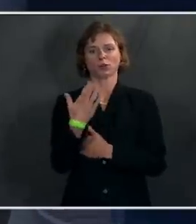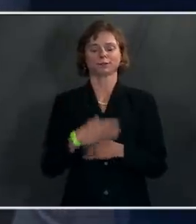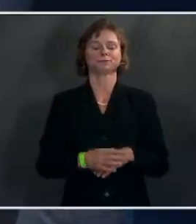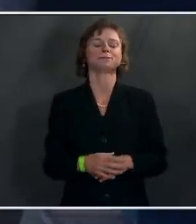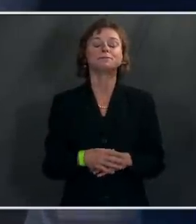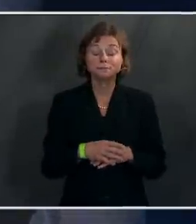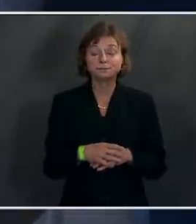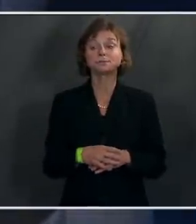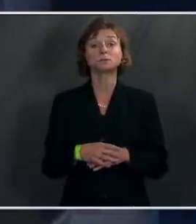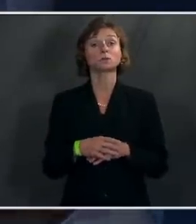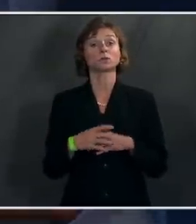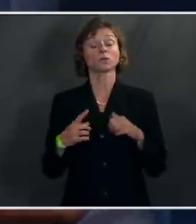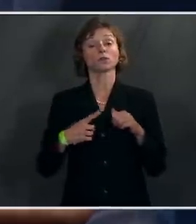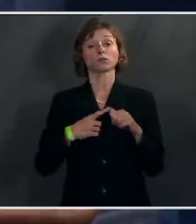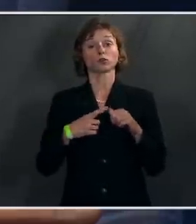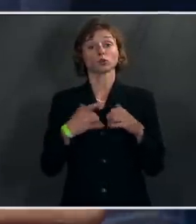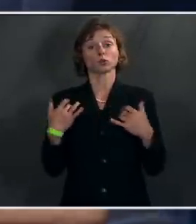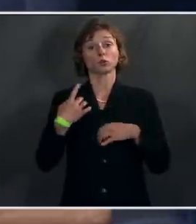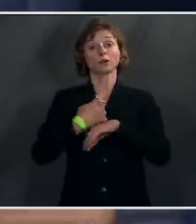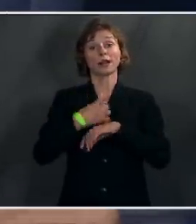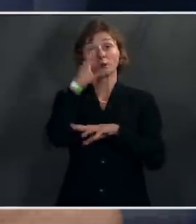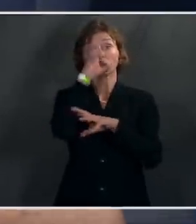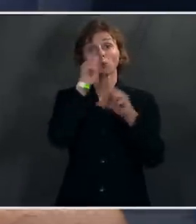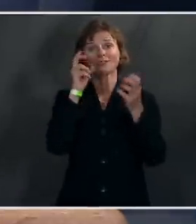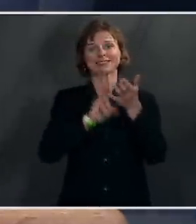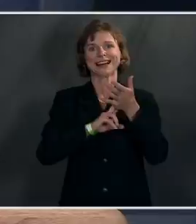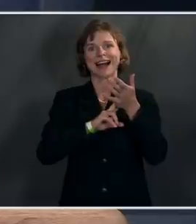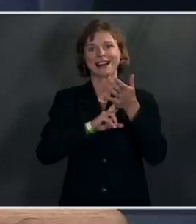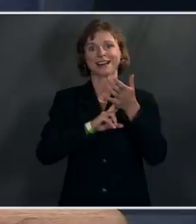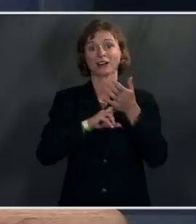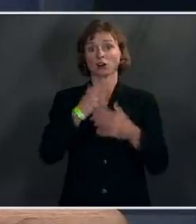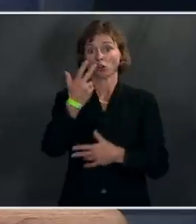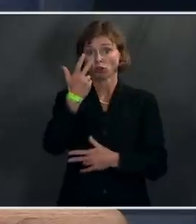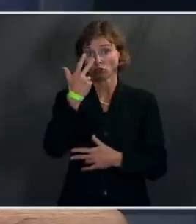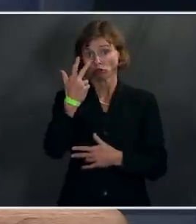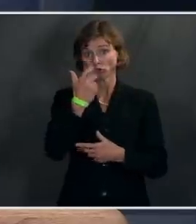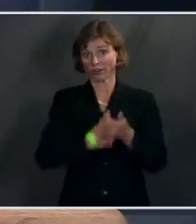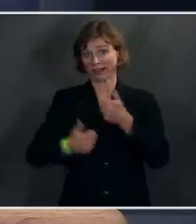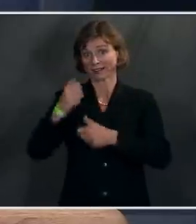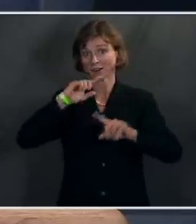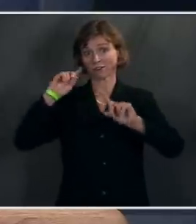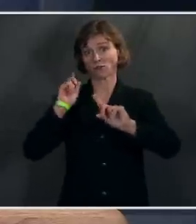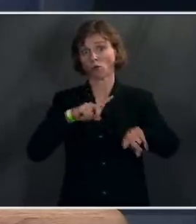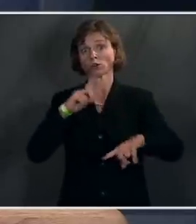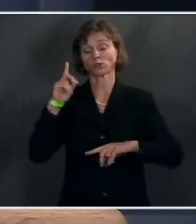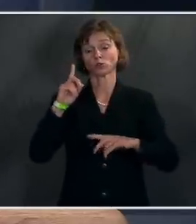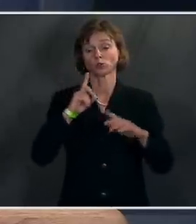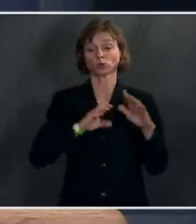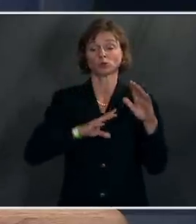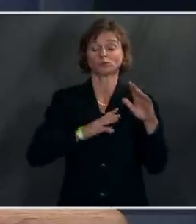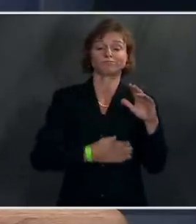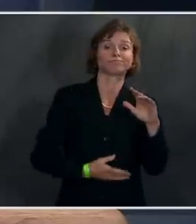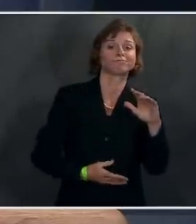First today, the President is signing three executive orders to rebuild and strengthen our immigration system.